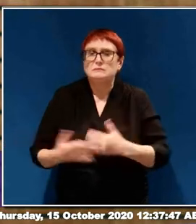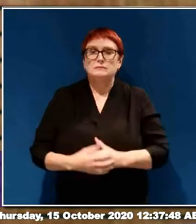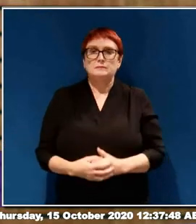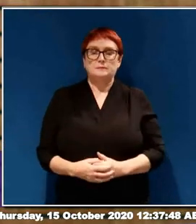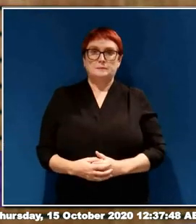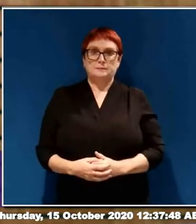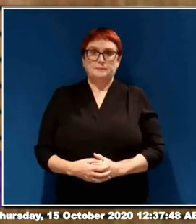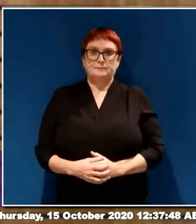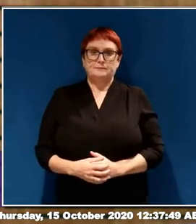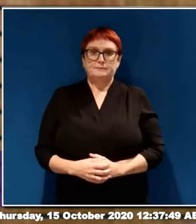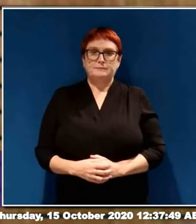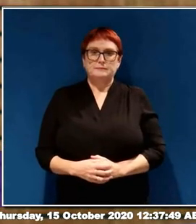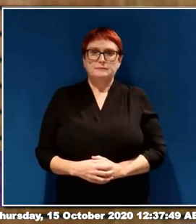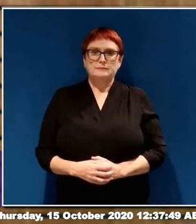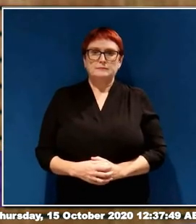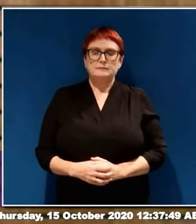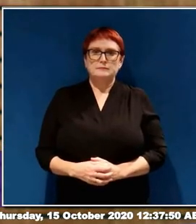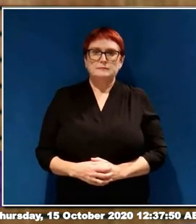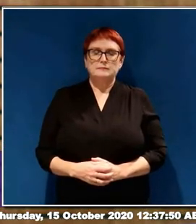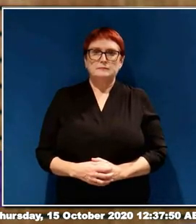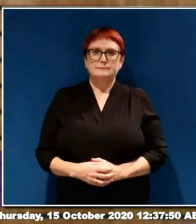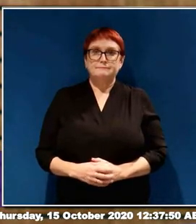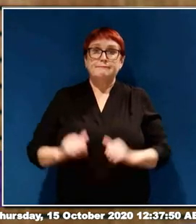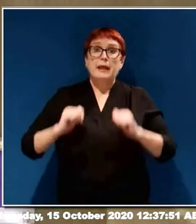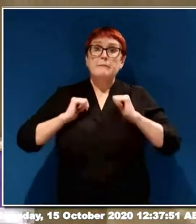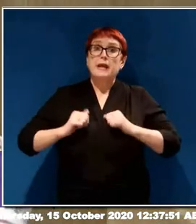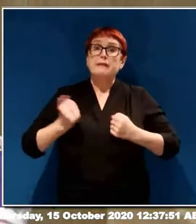So behaviour support services is a team of teachers